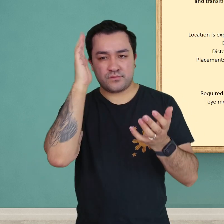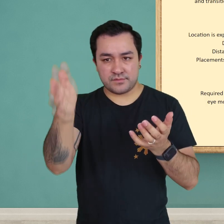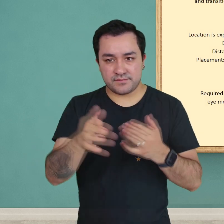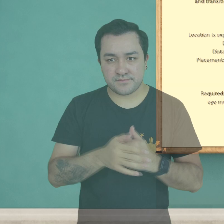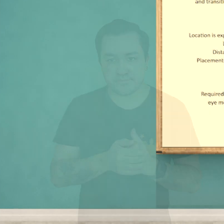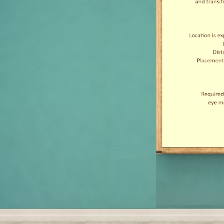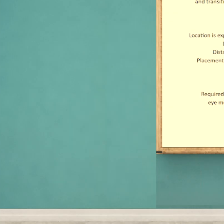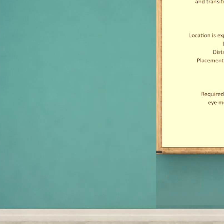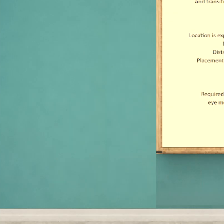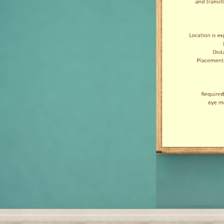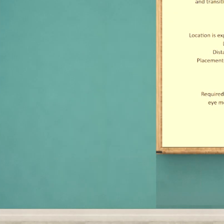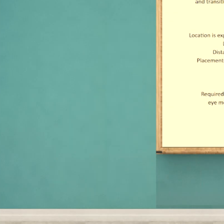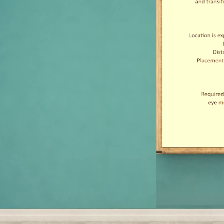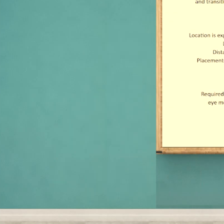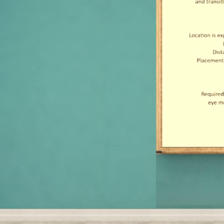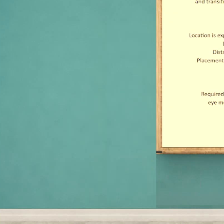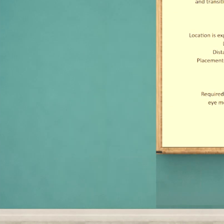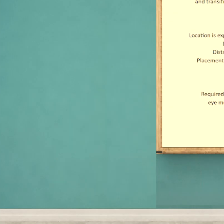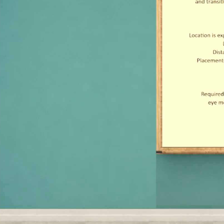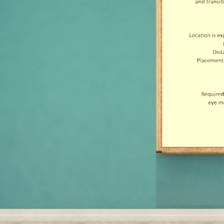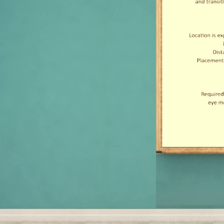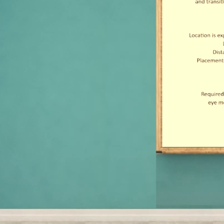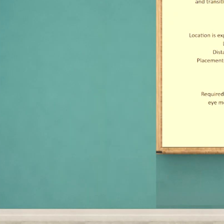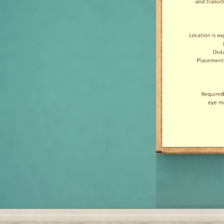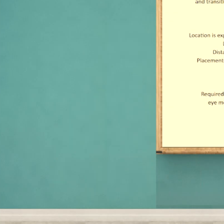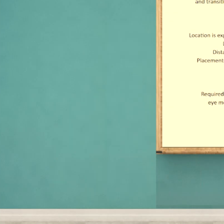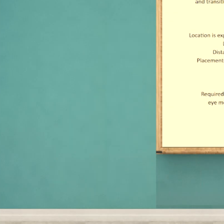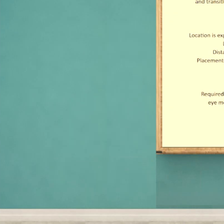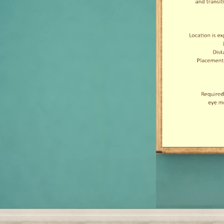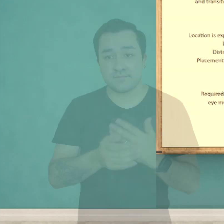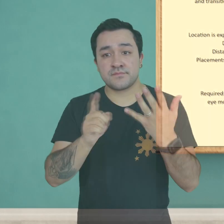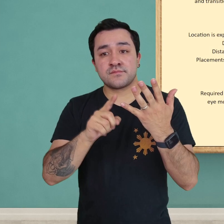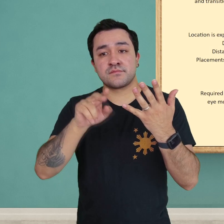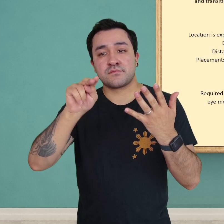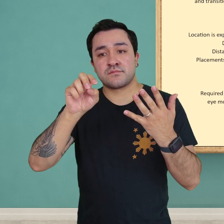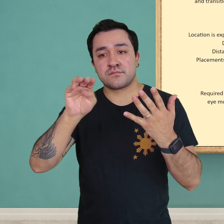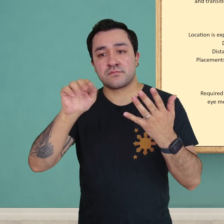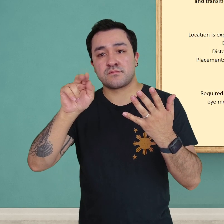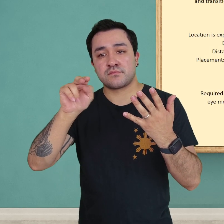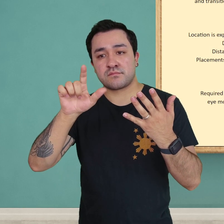the production of the sign if the signer has a different dominant hand. Non-Manual Marks